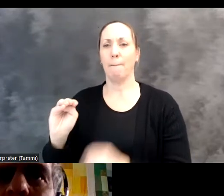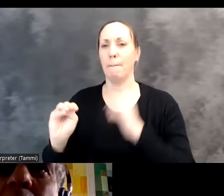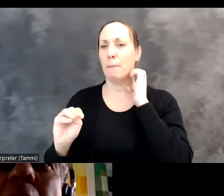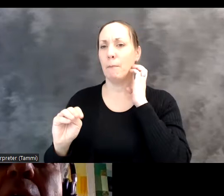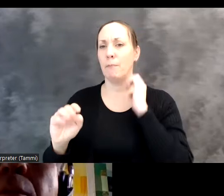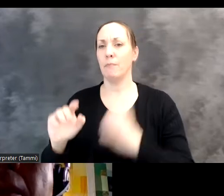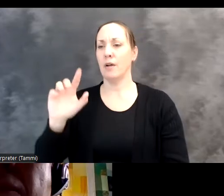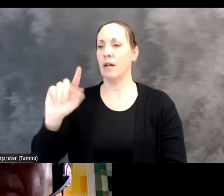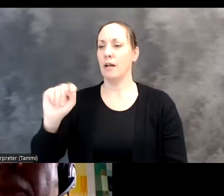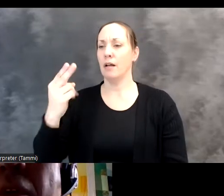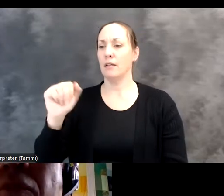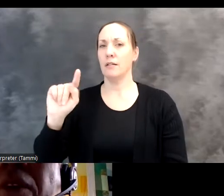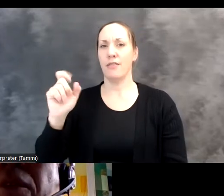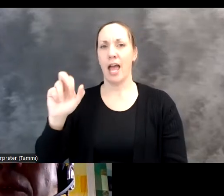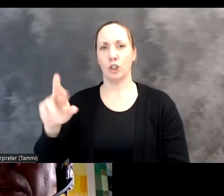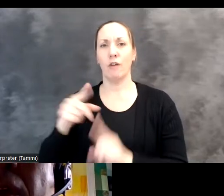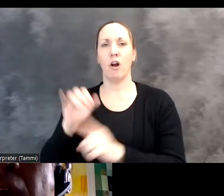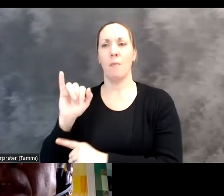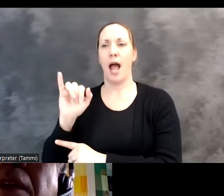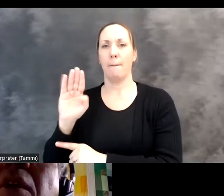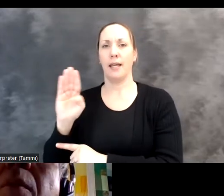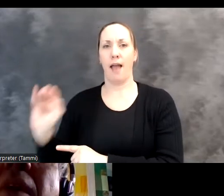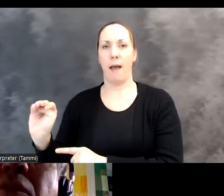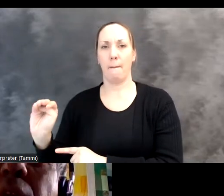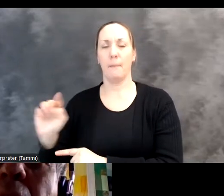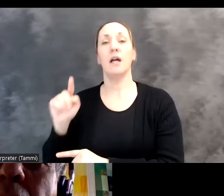I mean 25 years ago, I met a guy called Jim thatcher